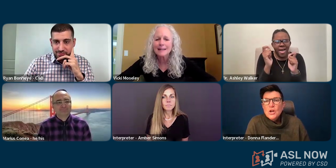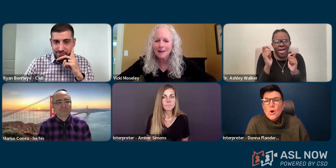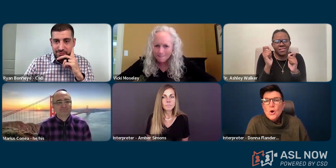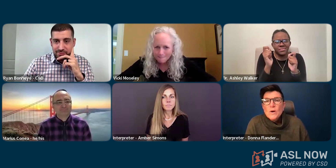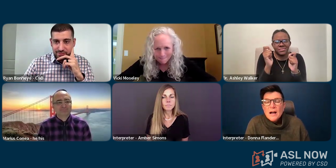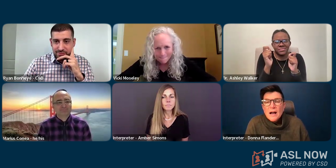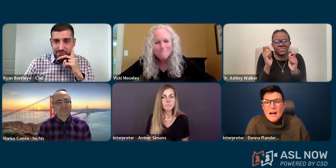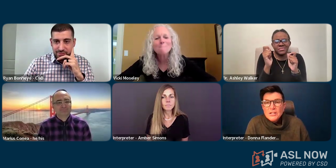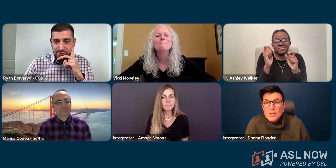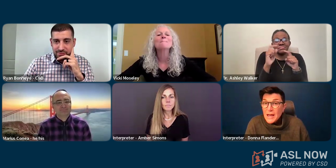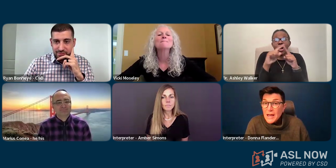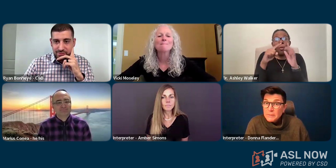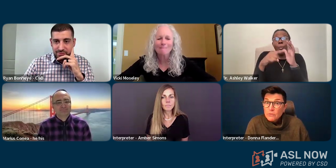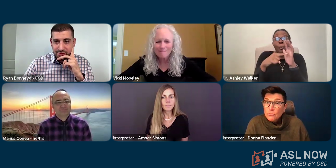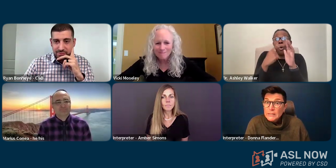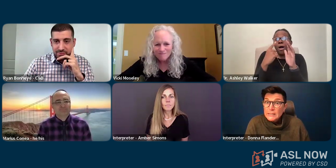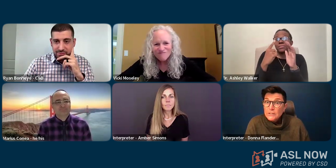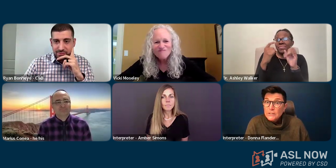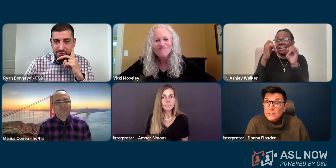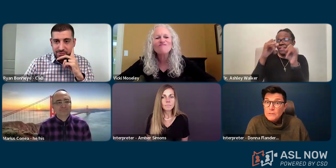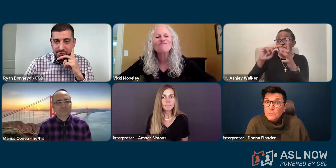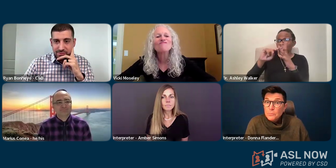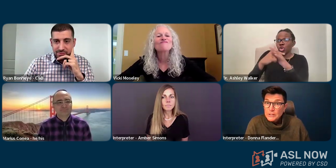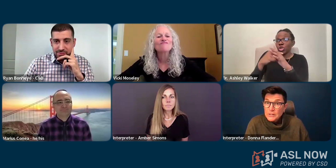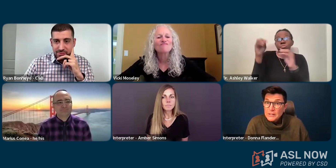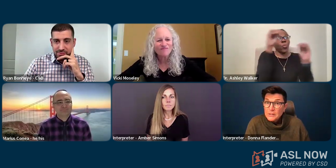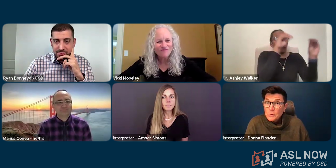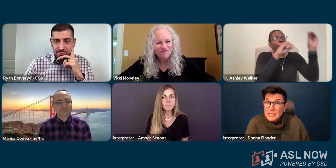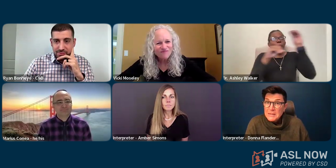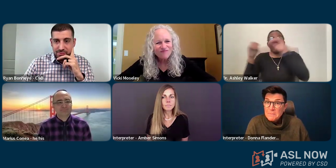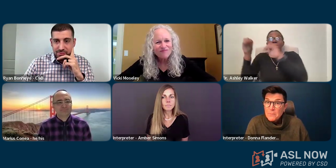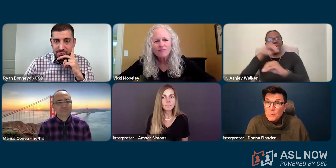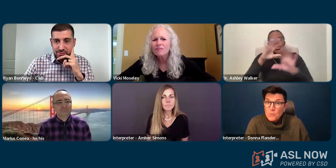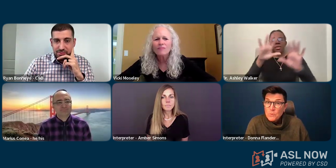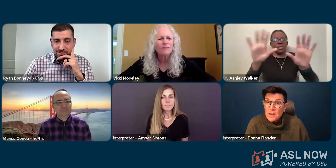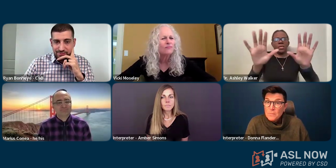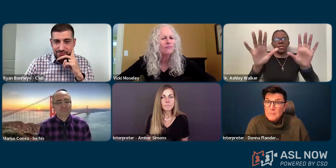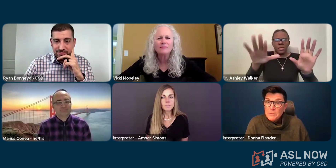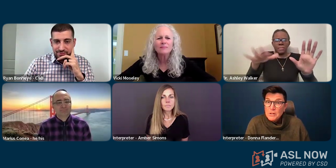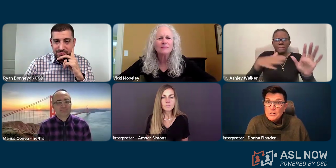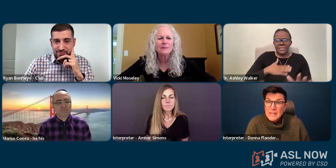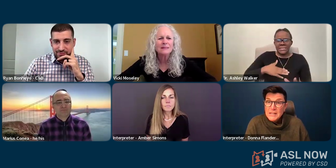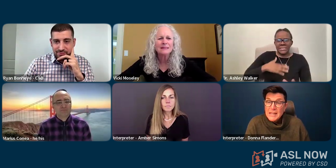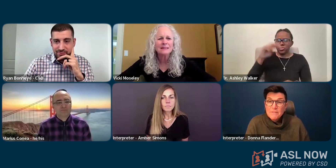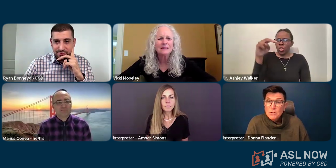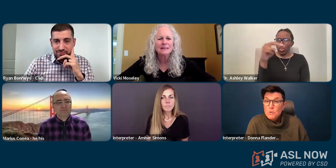And so you have to be a really good lip reader in order to keep up with what other people are saying.